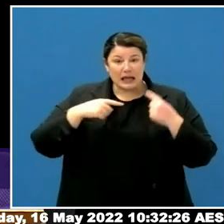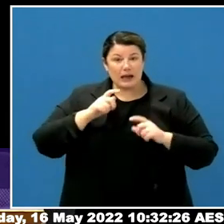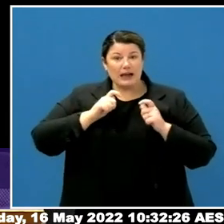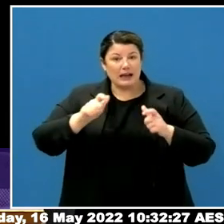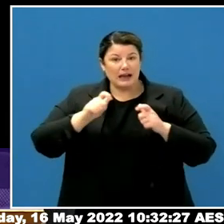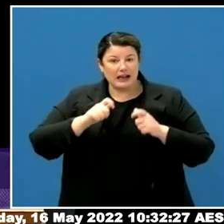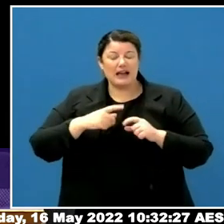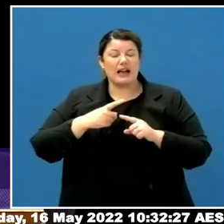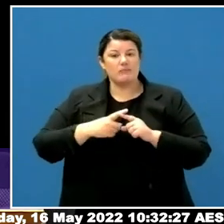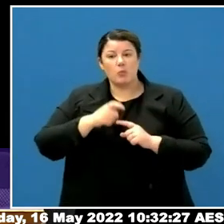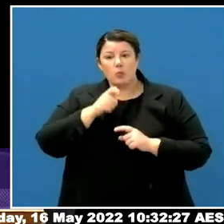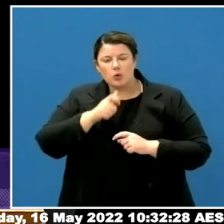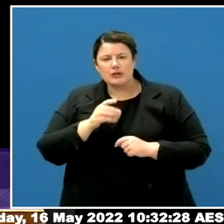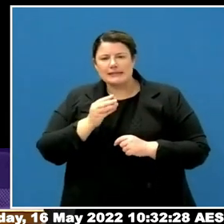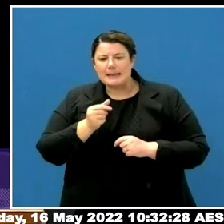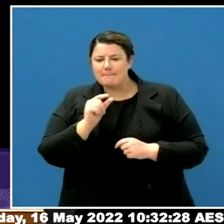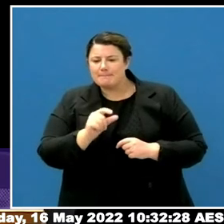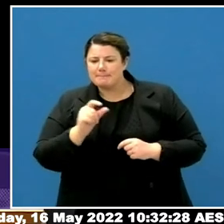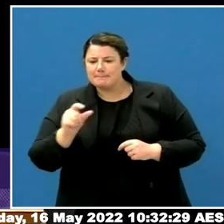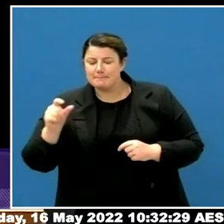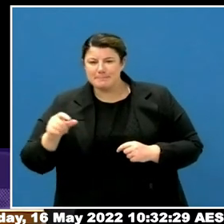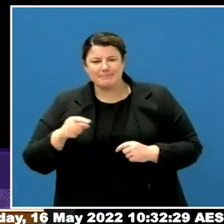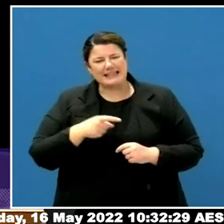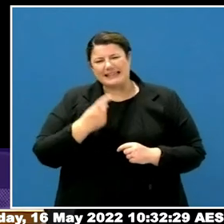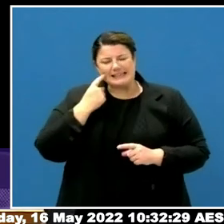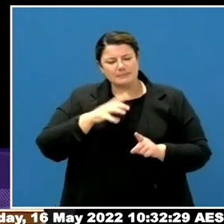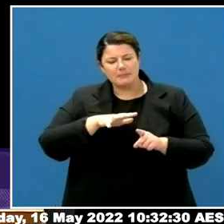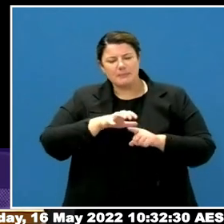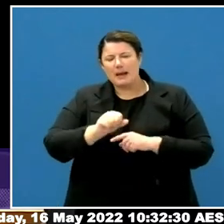He can show when he is frustrated or distressed through his behaviour.